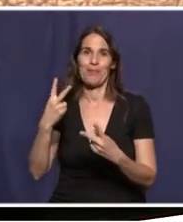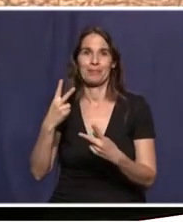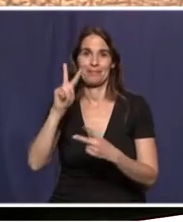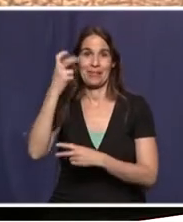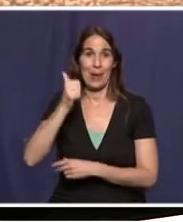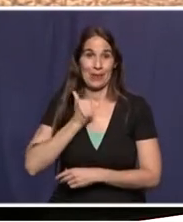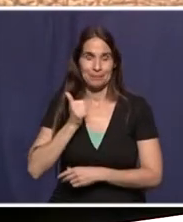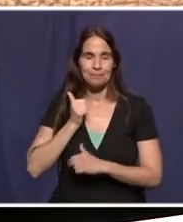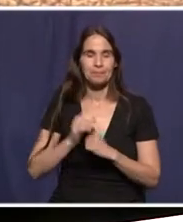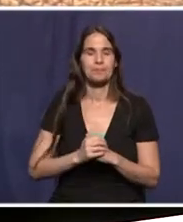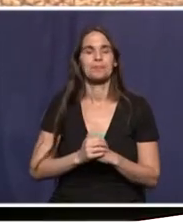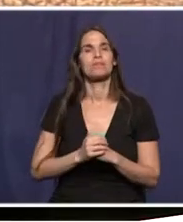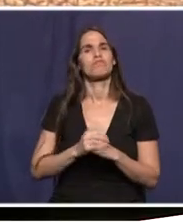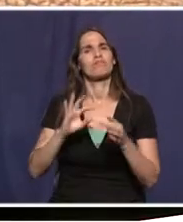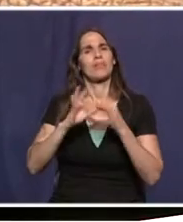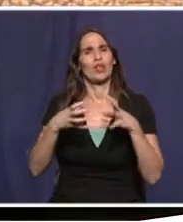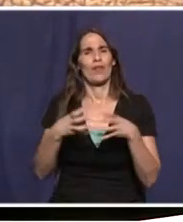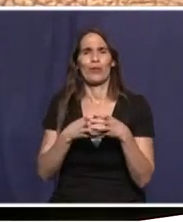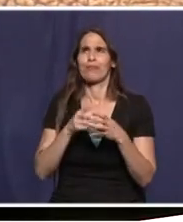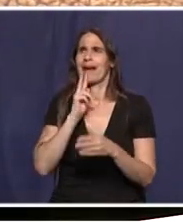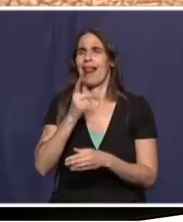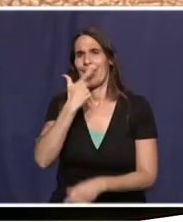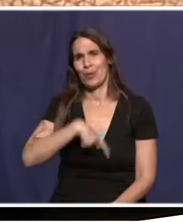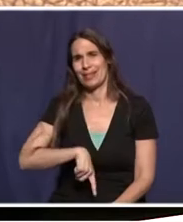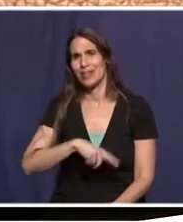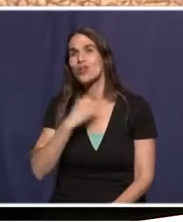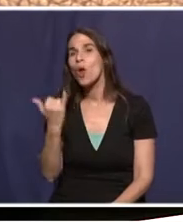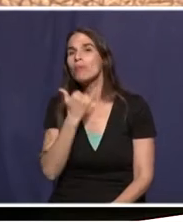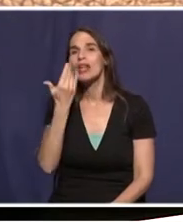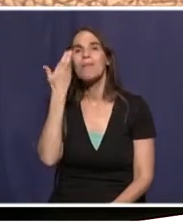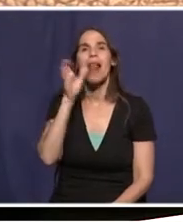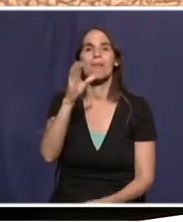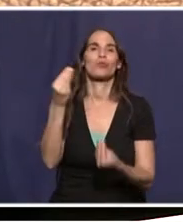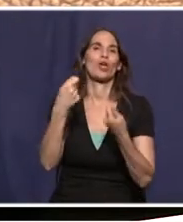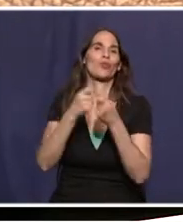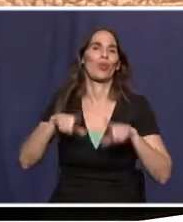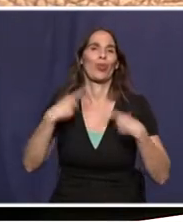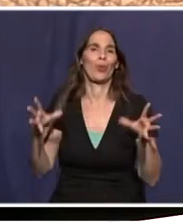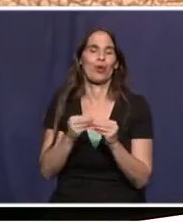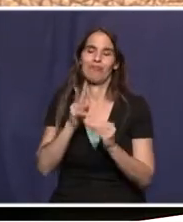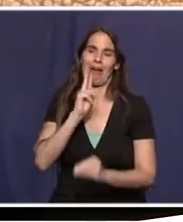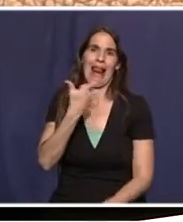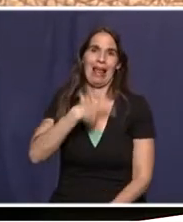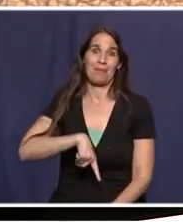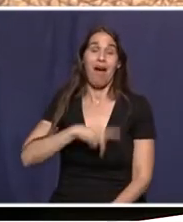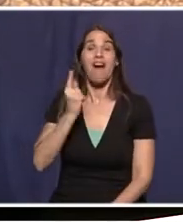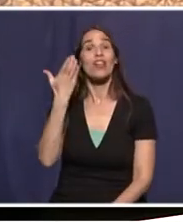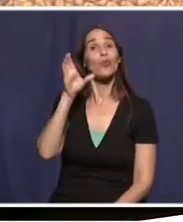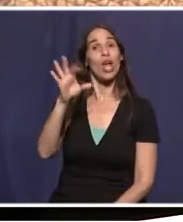On social media people swear at me whenever I post anything about coexistence, but when I post a photo in my major's uniform,